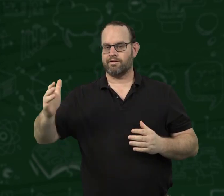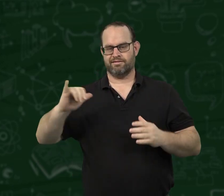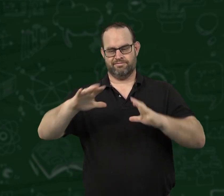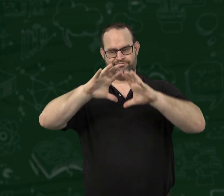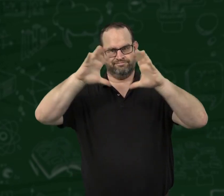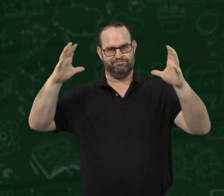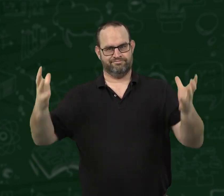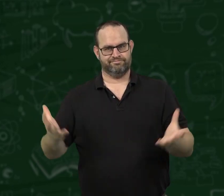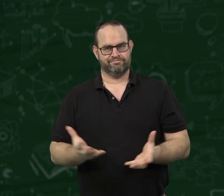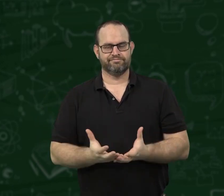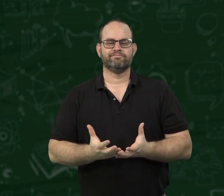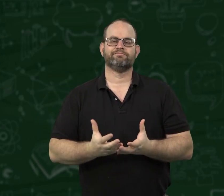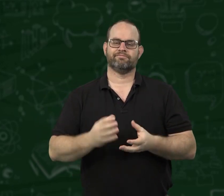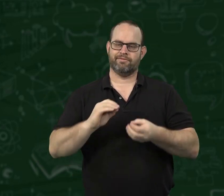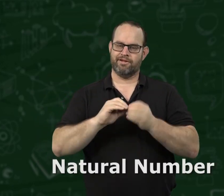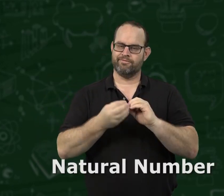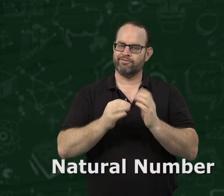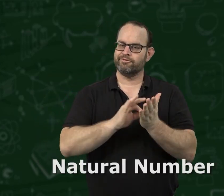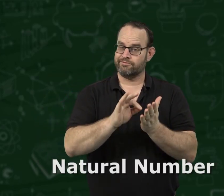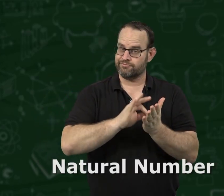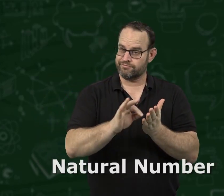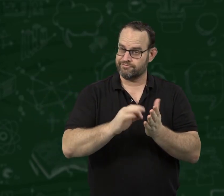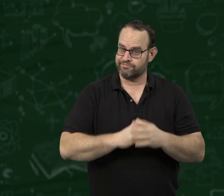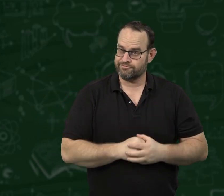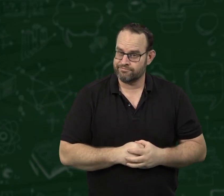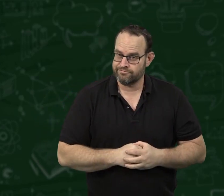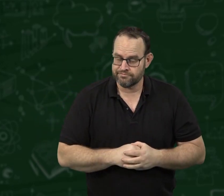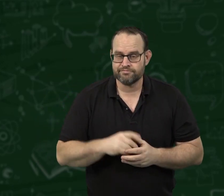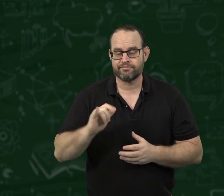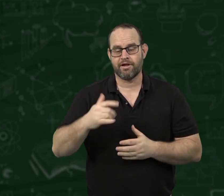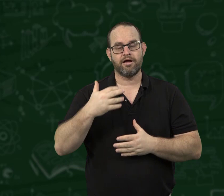All numbers 1 and higher are natural numbers.